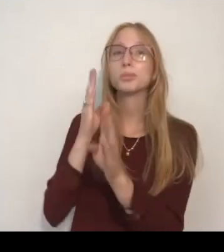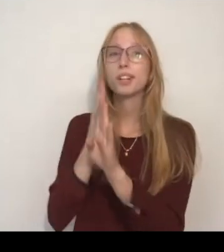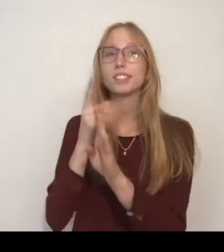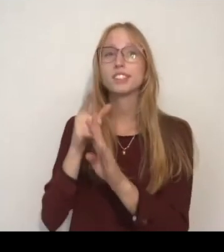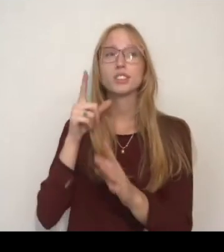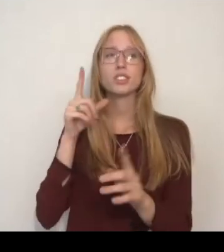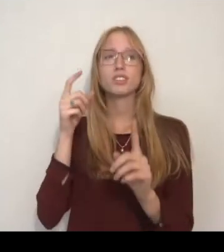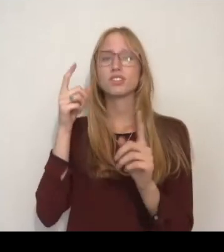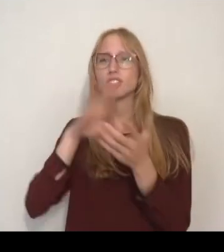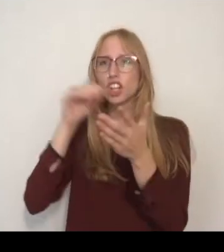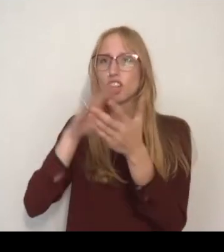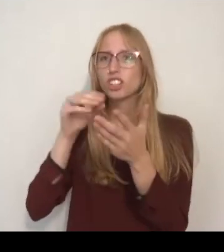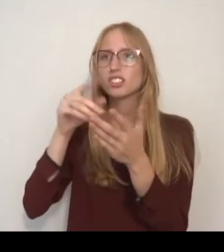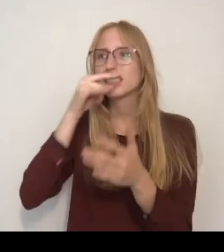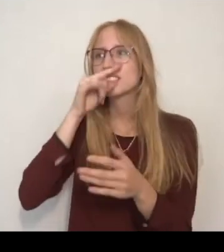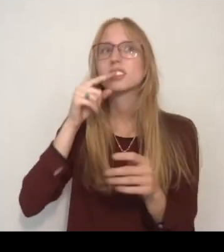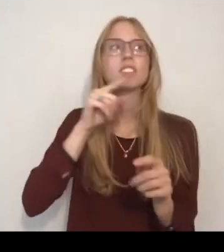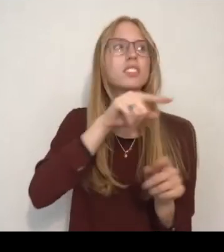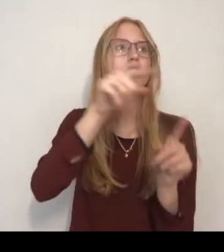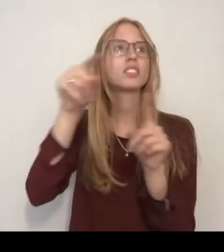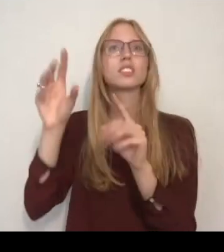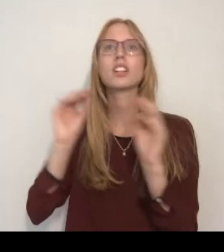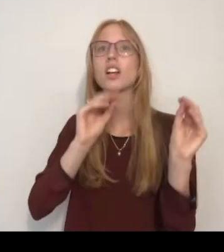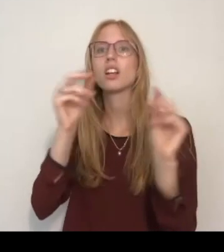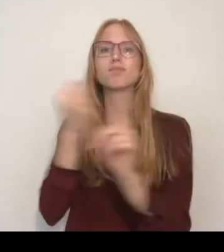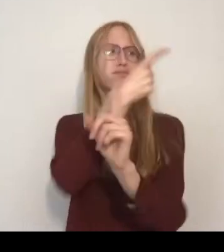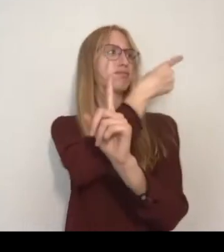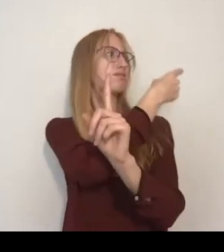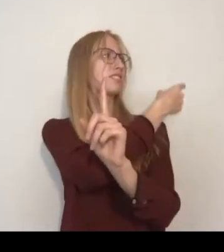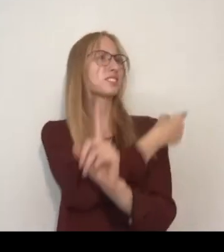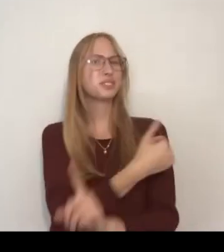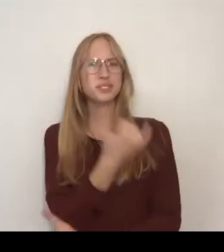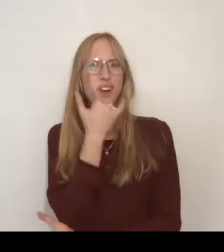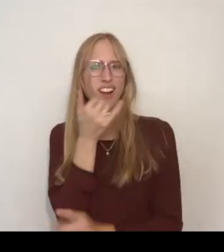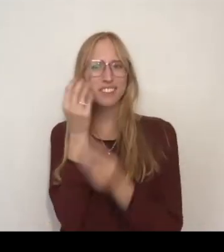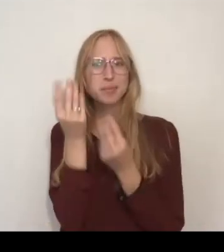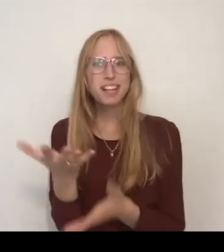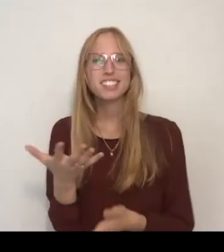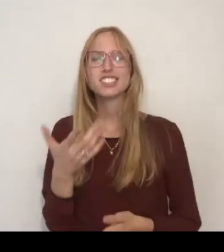Think back to a time when you were a kid and going to school and you learning something, anything, from the kids around you